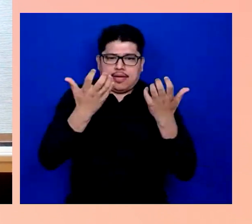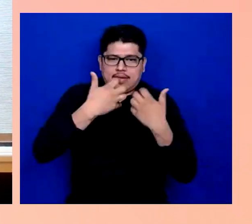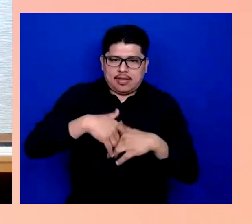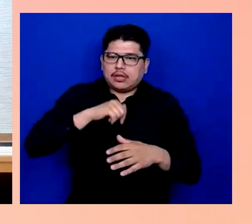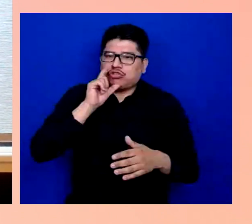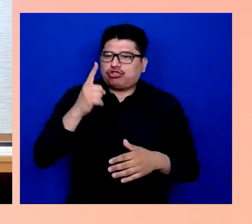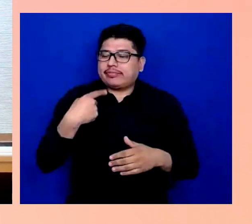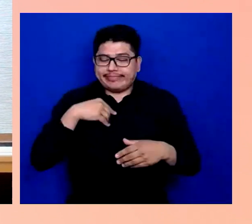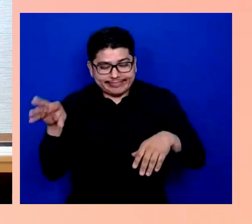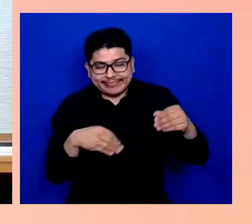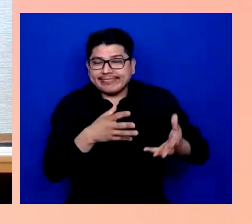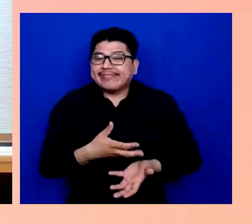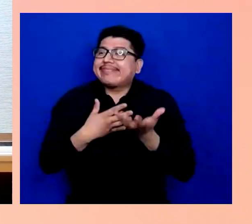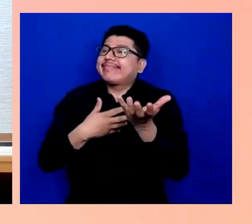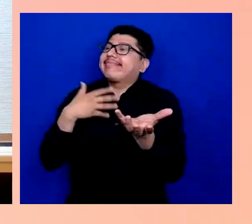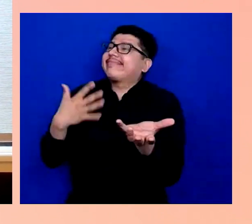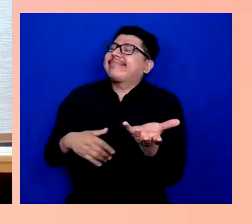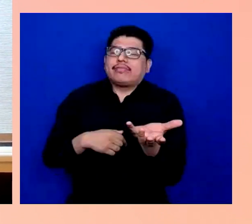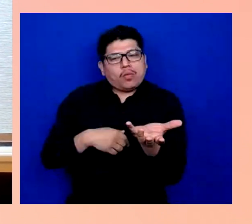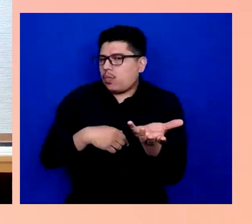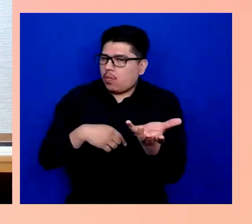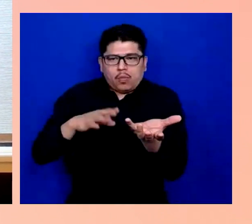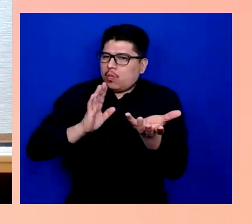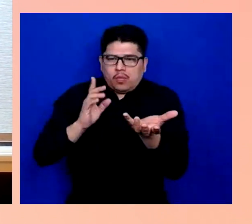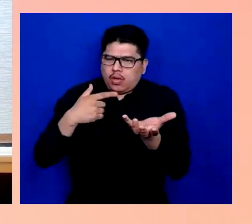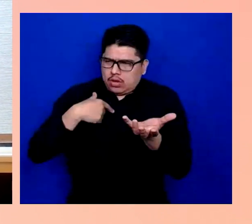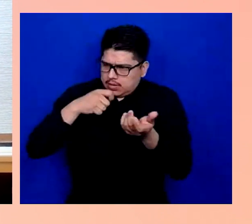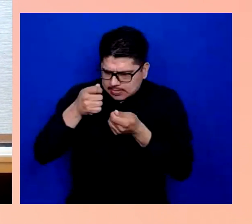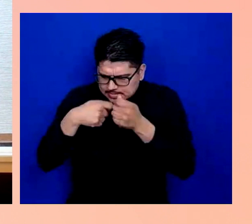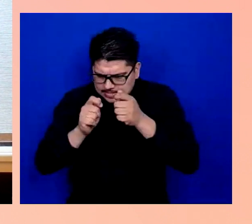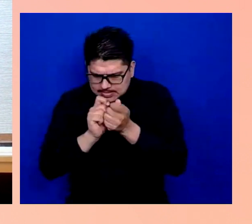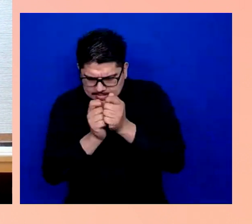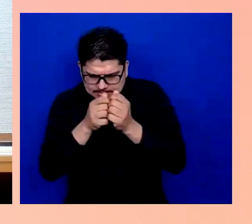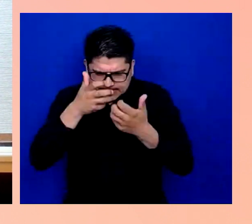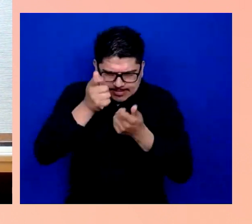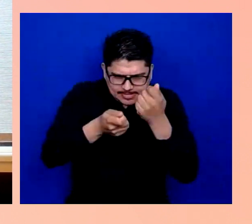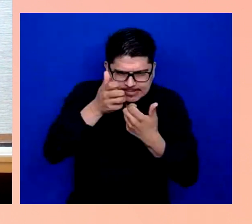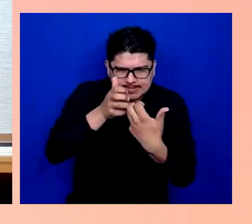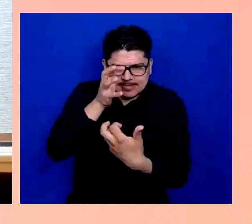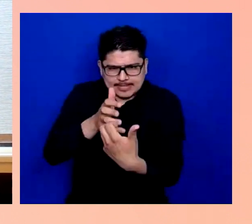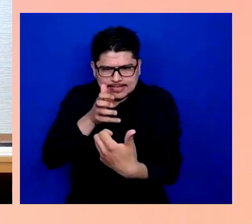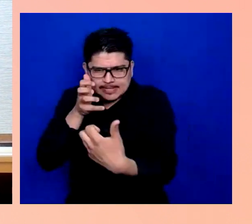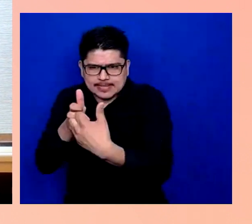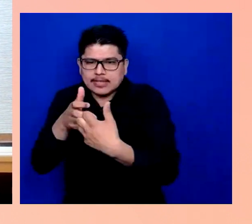It's the way we should be doing everything, and the way we should be understanding our customers and the way we should be